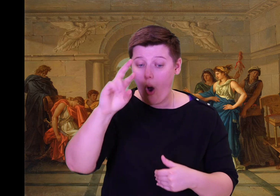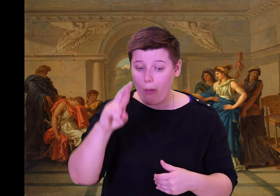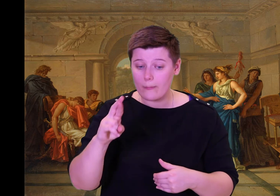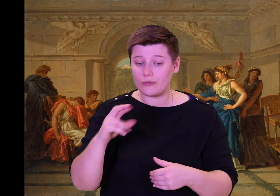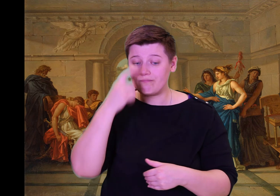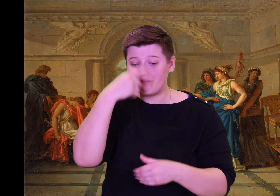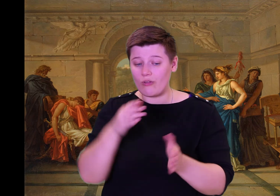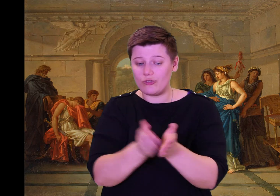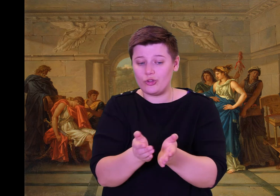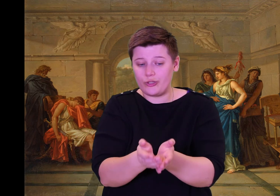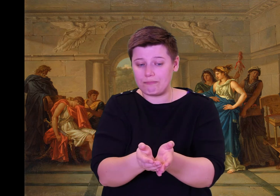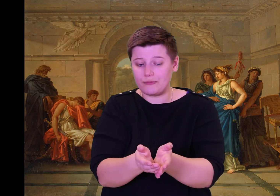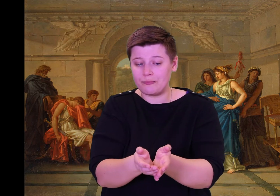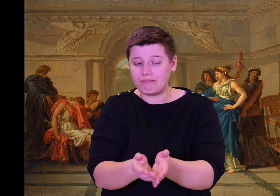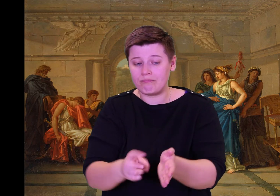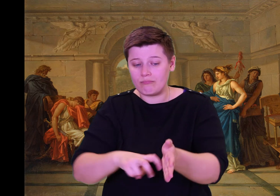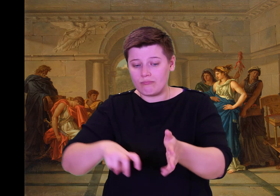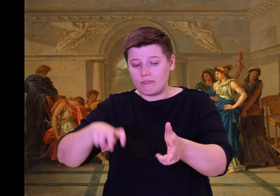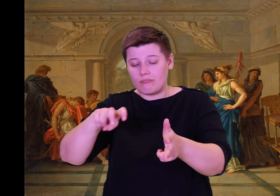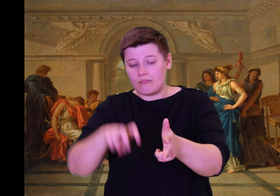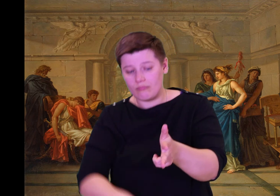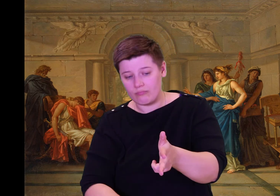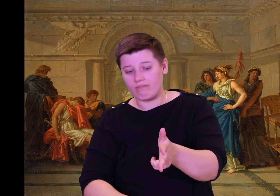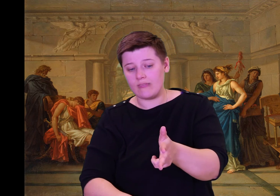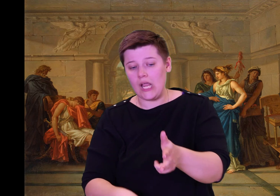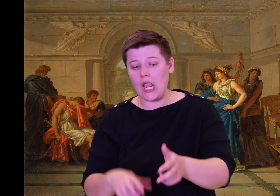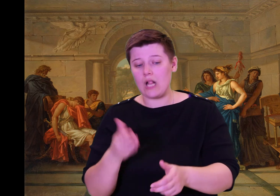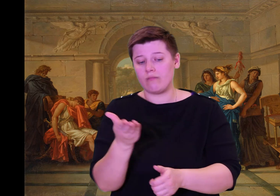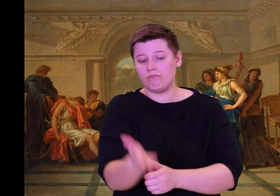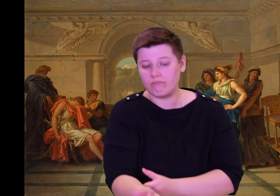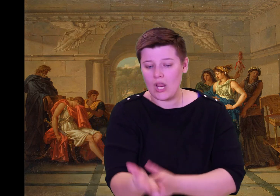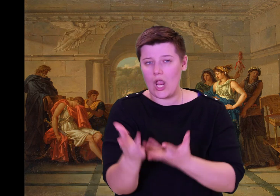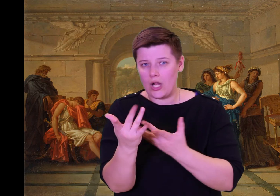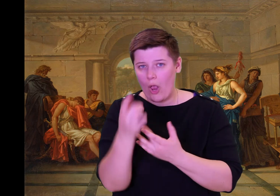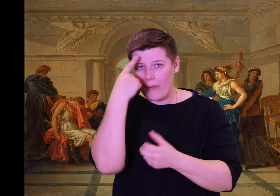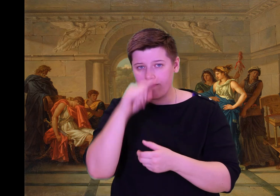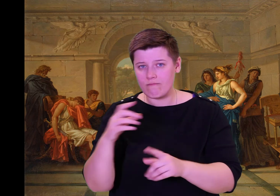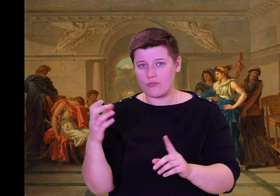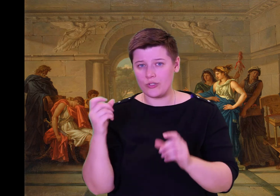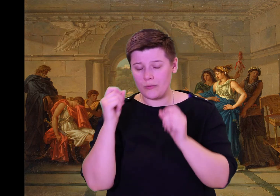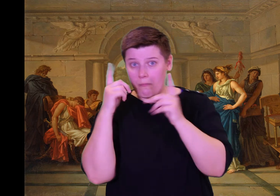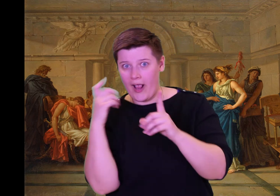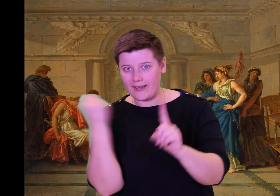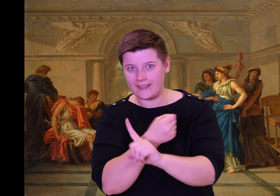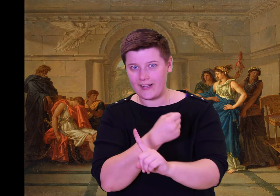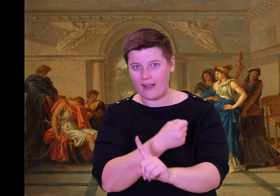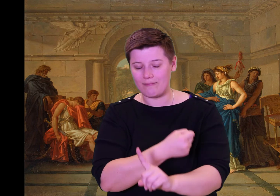The wretched man is stranded on an island; Calypso forces him to stay with her.